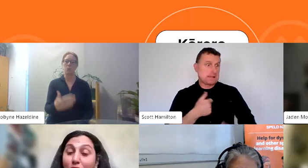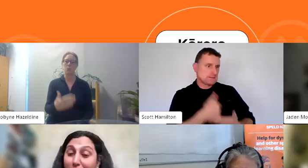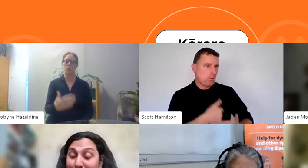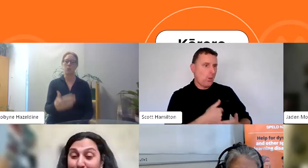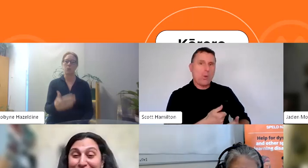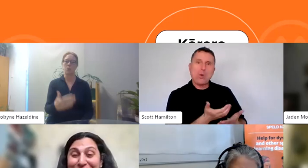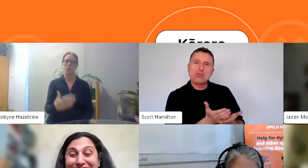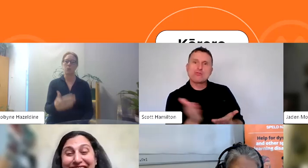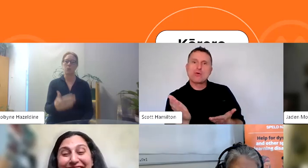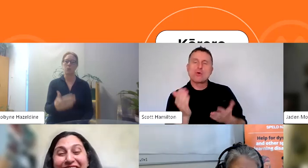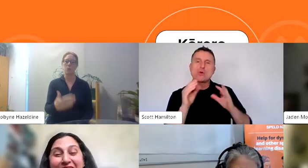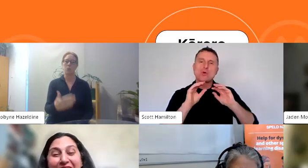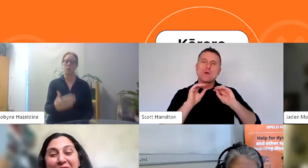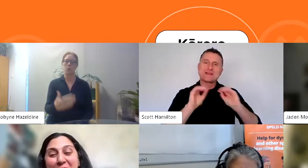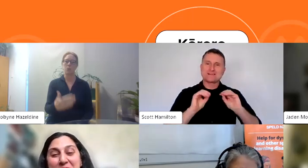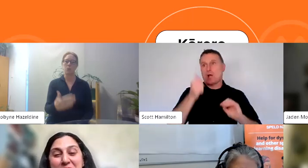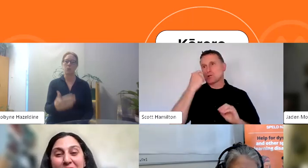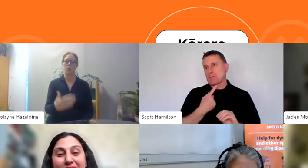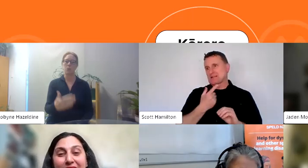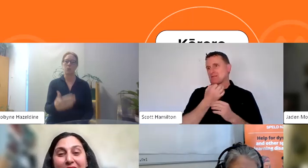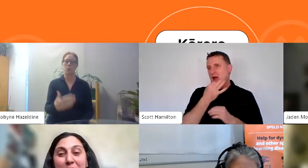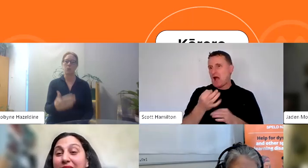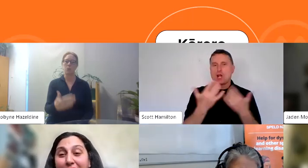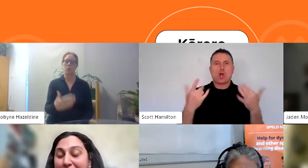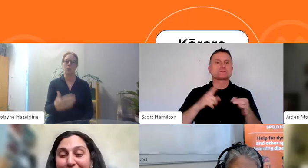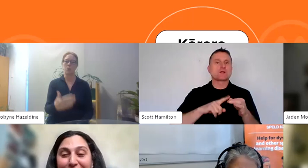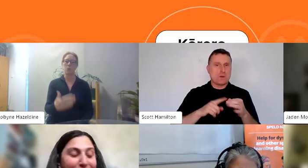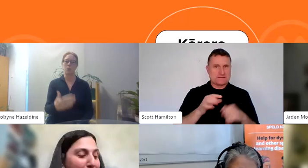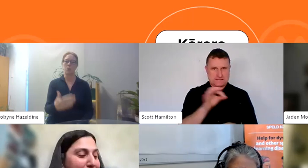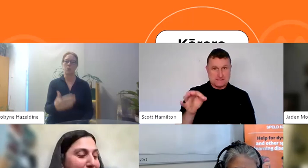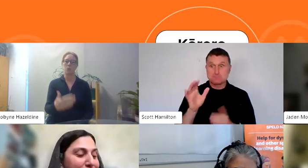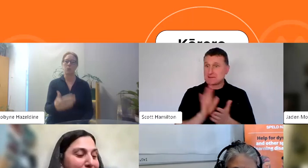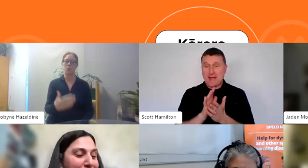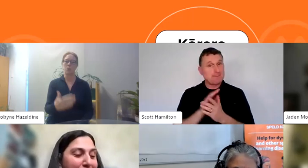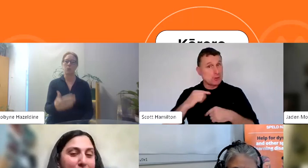Lots of questions there, but yeah, happy to carry on the conversation